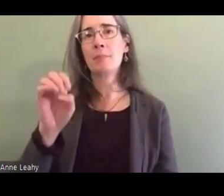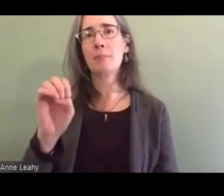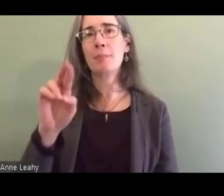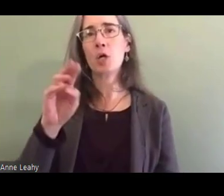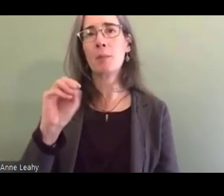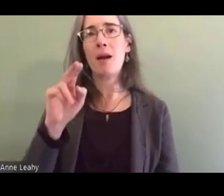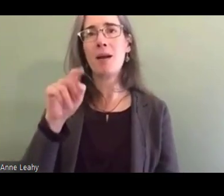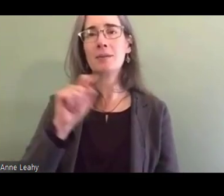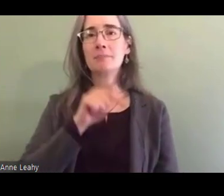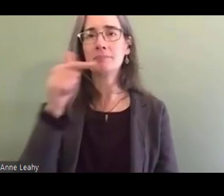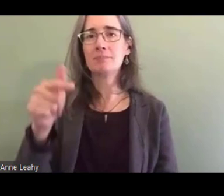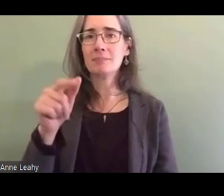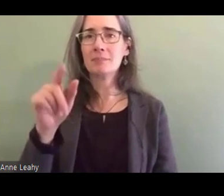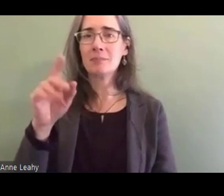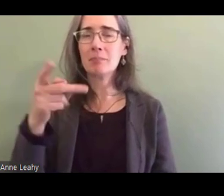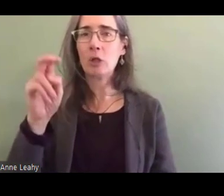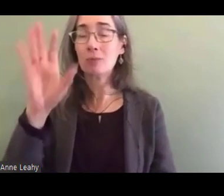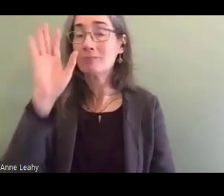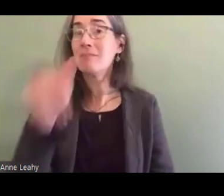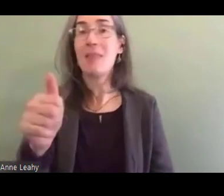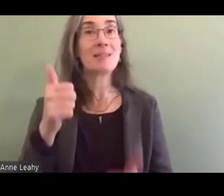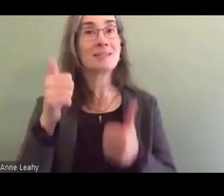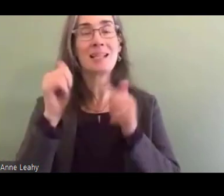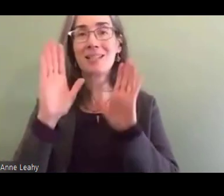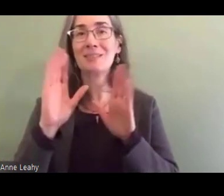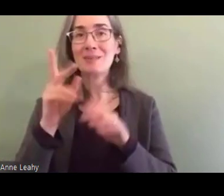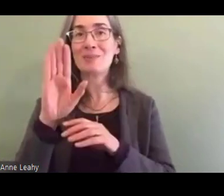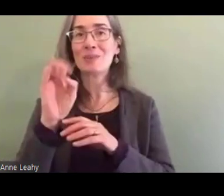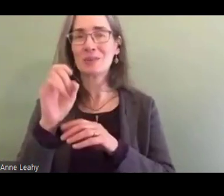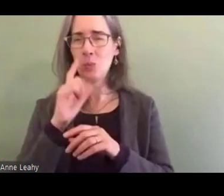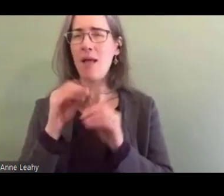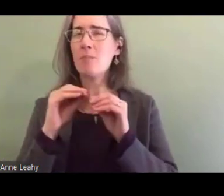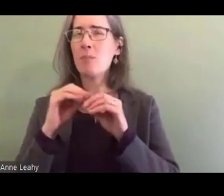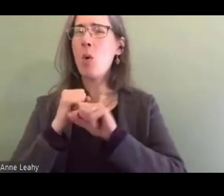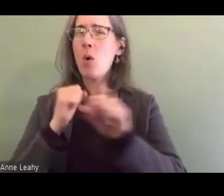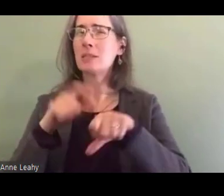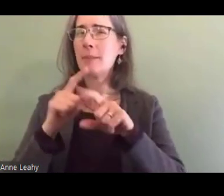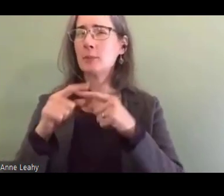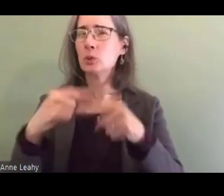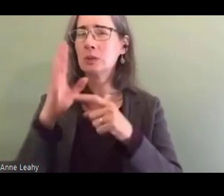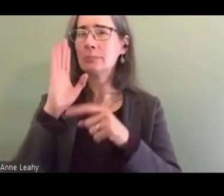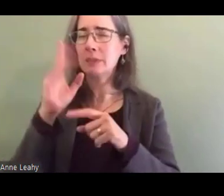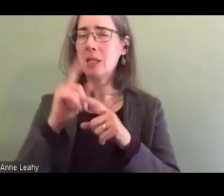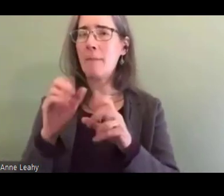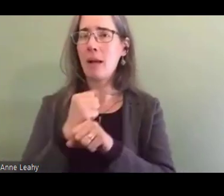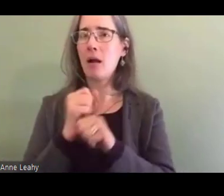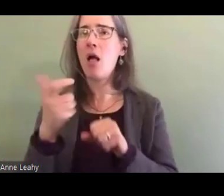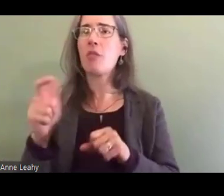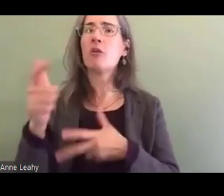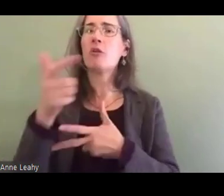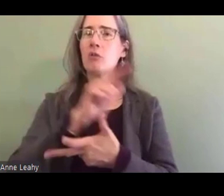Peter Blanck, BBI-Syracuse University: That is excellent Bruce. Thank you! You are going to have more time to speak but I want to make another rotation here.